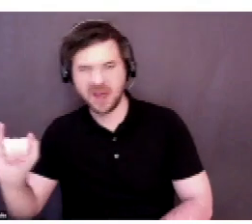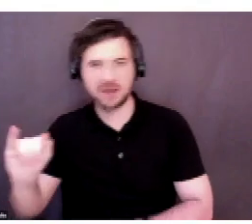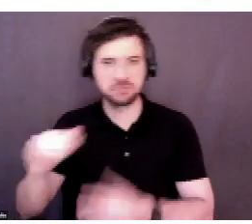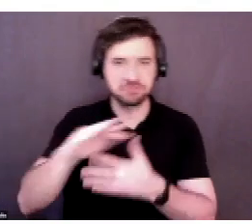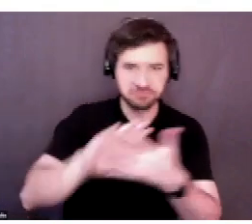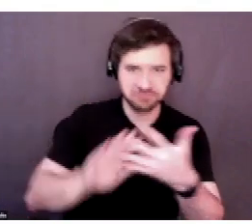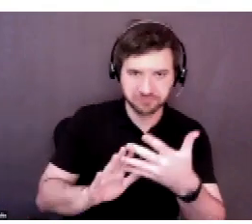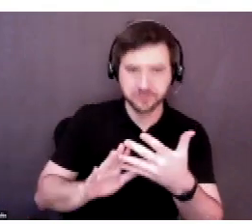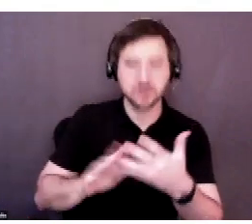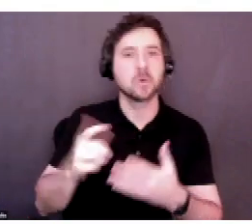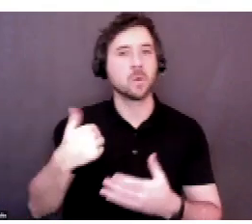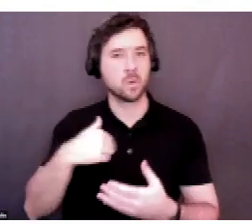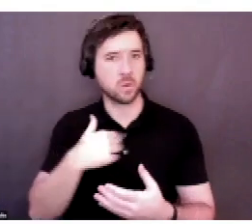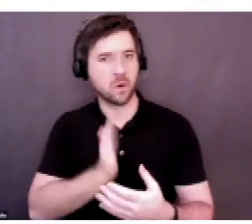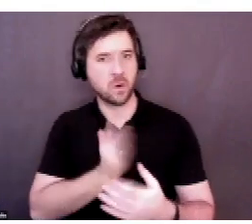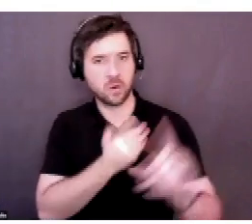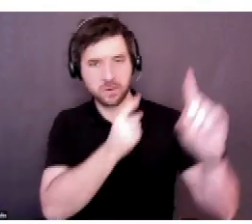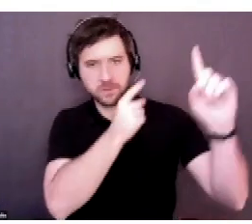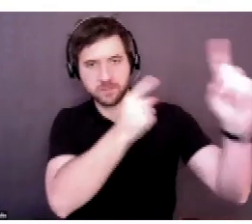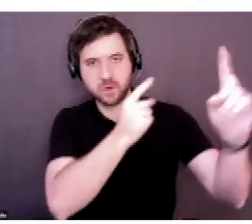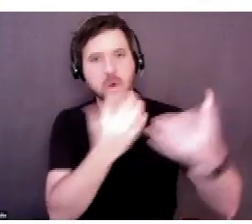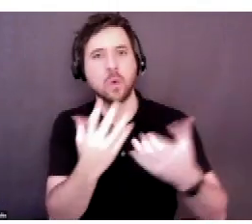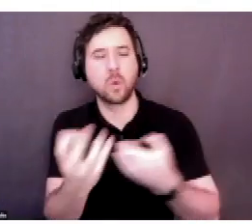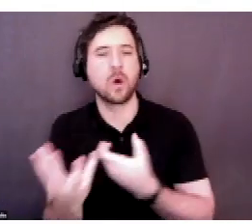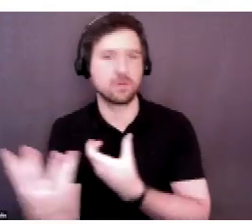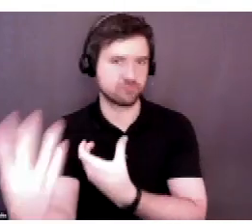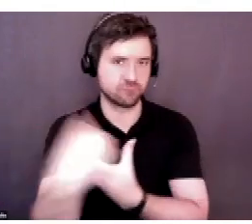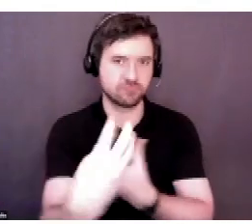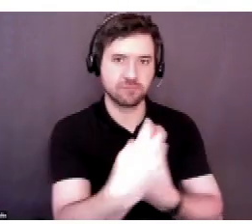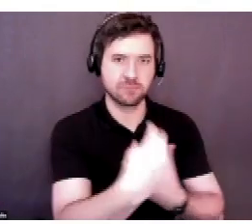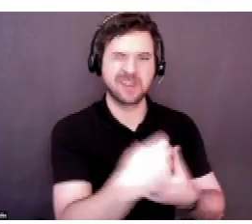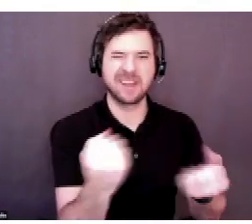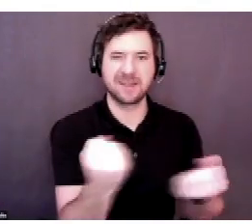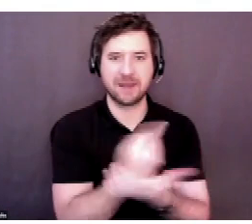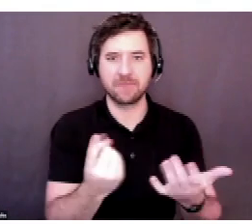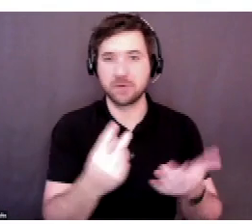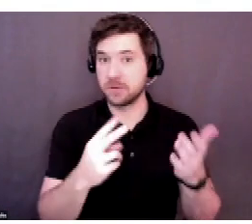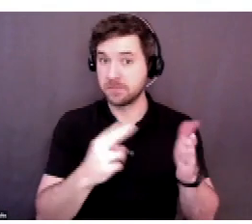As such, I tend to use neutral, gender neutral language in these presentations,